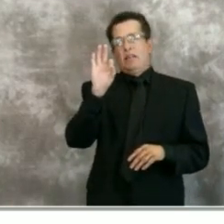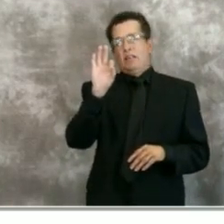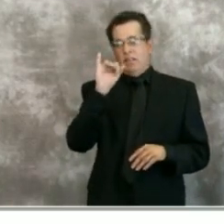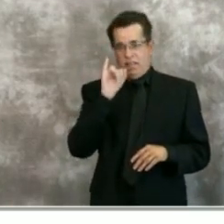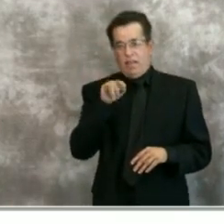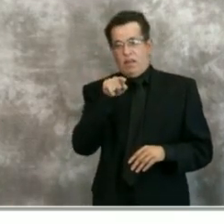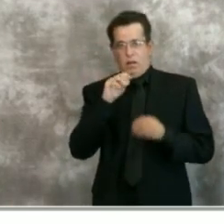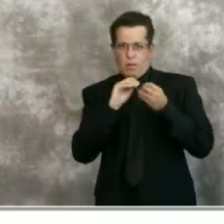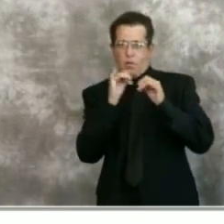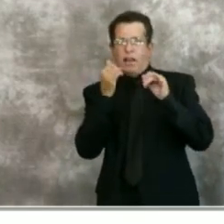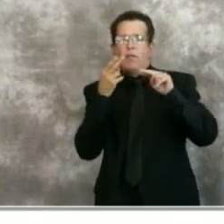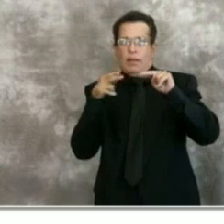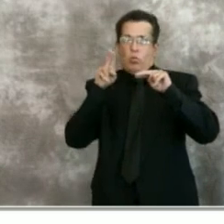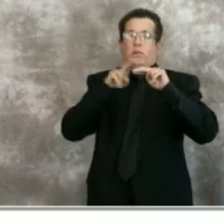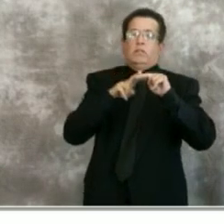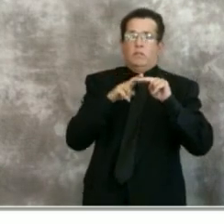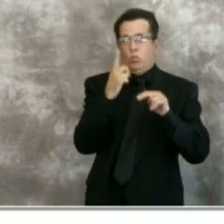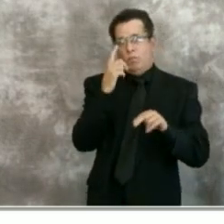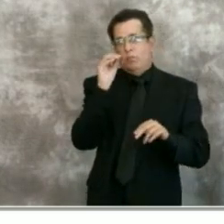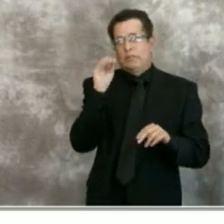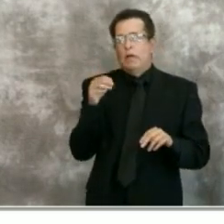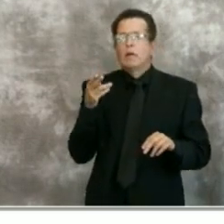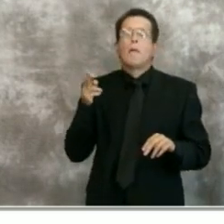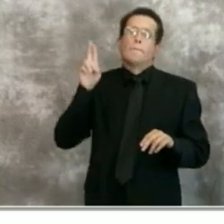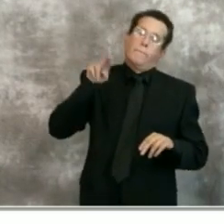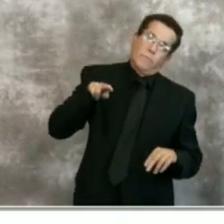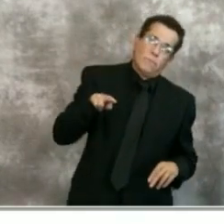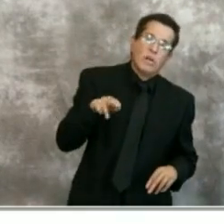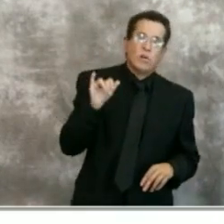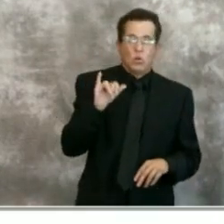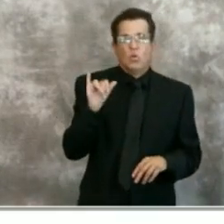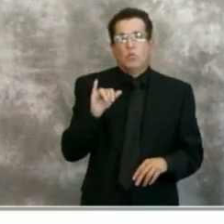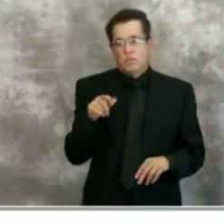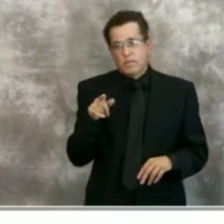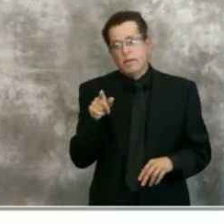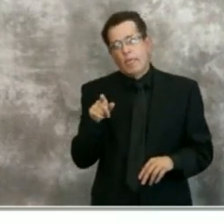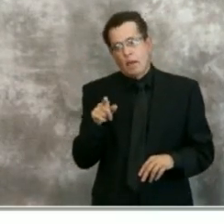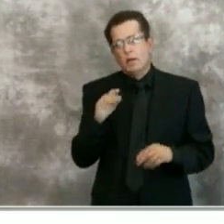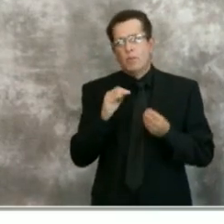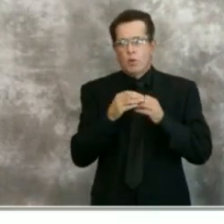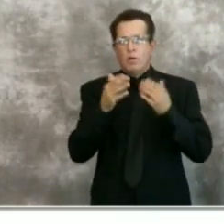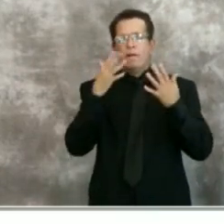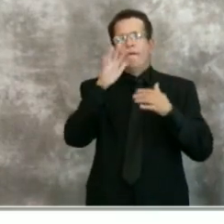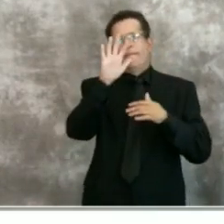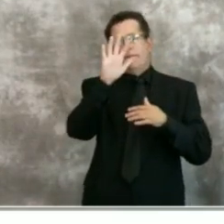AGE, 59% OF OUR CASES ARE BETWEEN THE AGES OF 20 TO 49 YEARS OF AGE AND THIS HAS